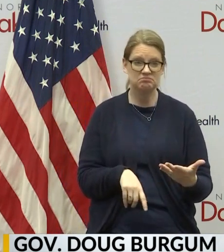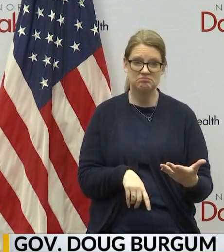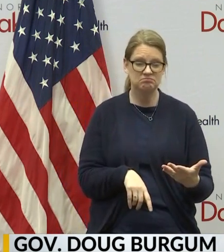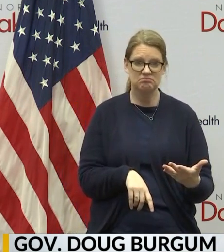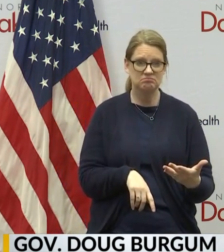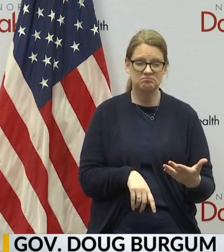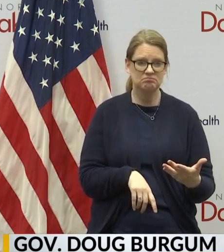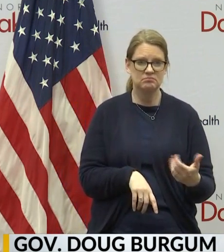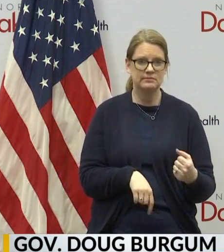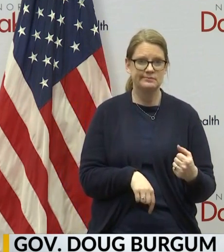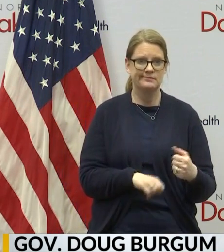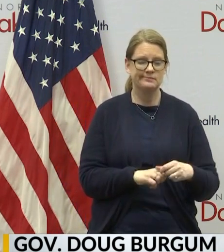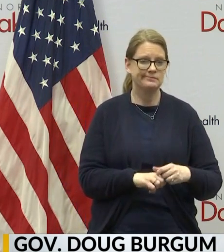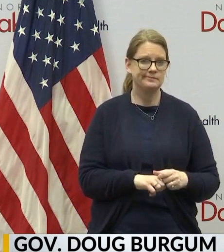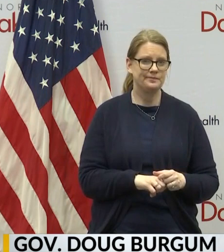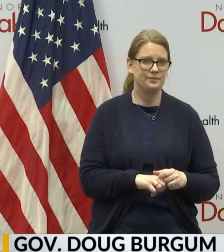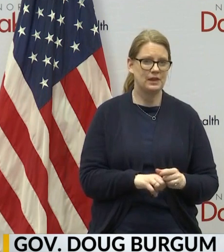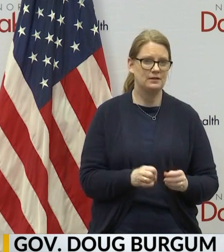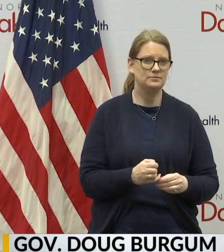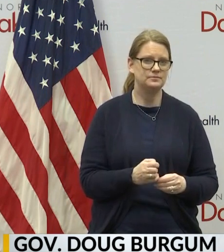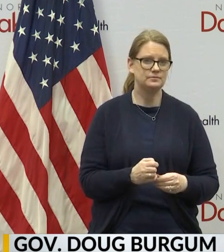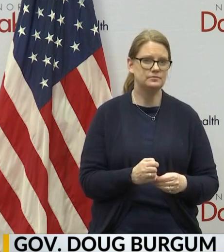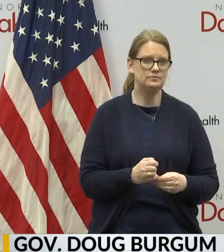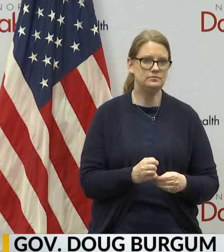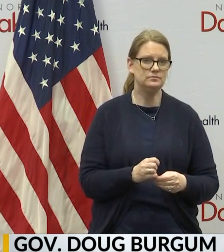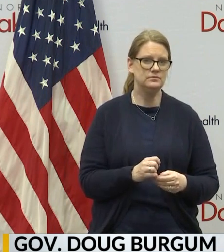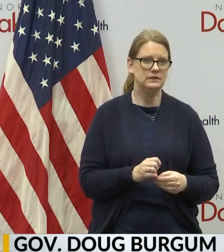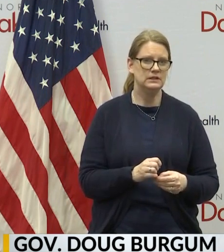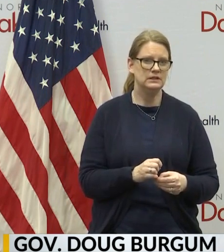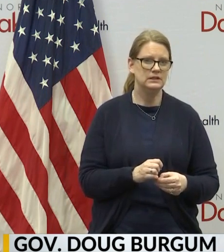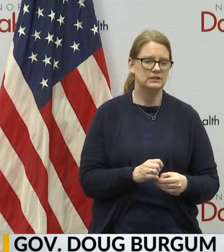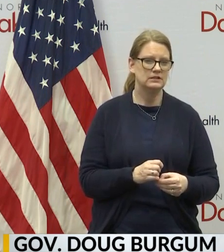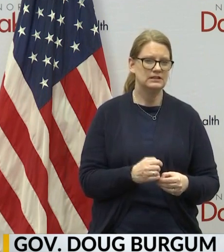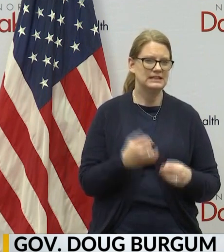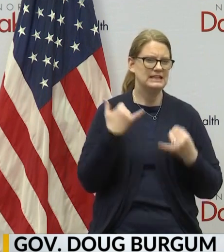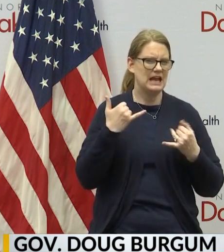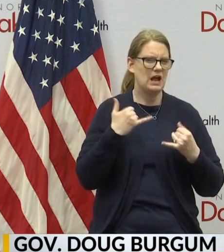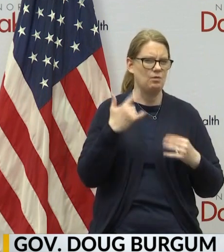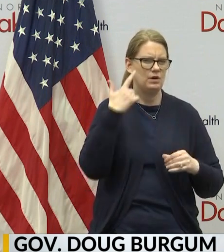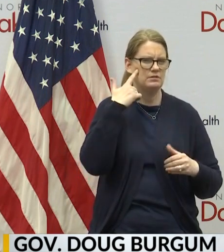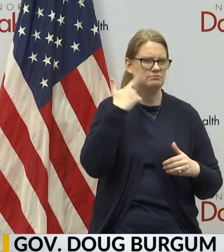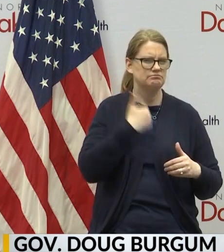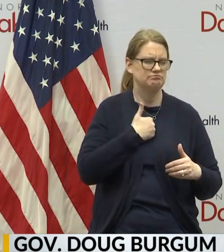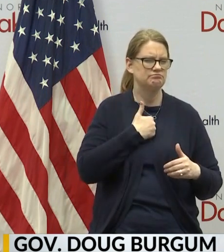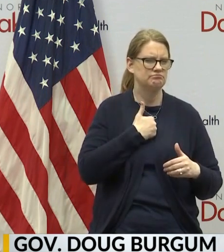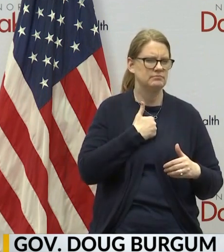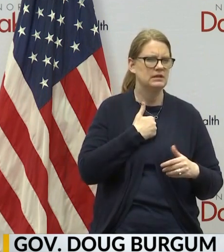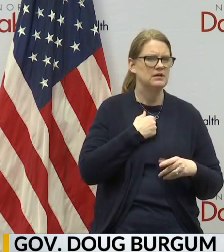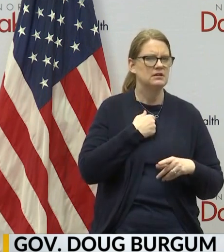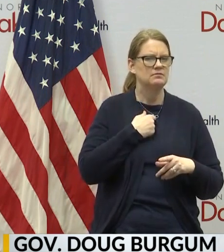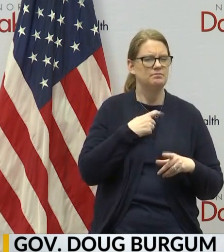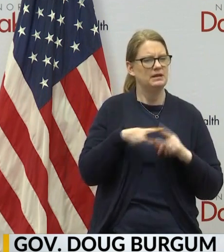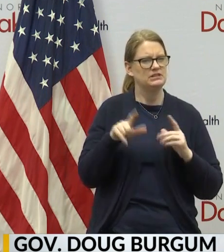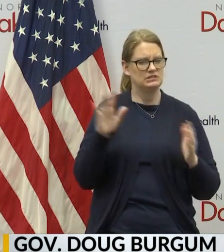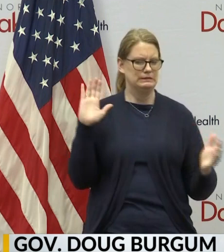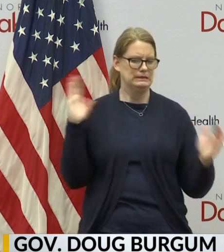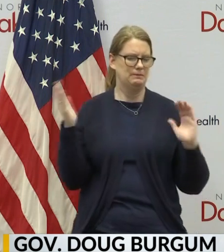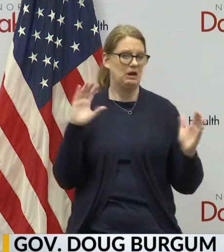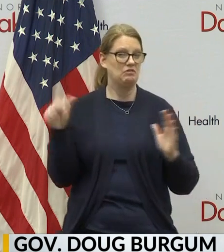IS GOING ON IN OTHER AREAS WITH NO HUNTING OR FISHING SEASONS CANCELED IN ANY OF THE STATES.